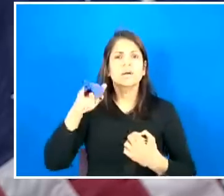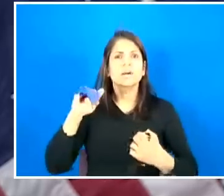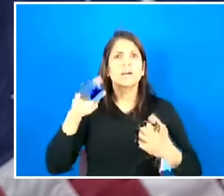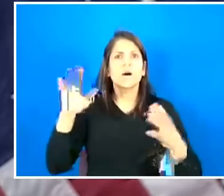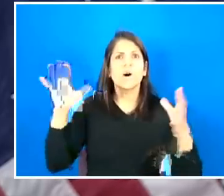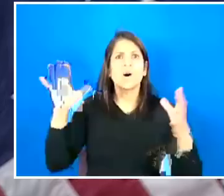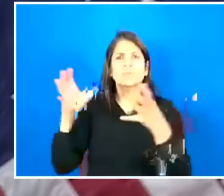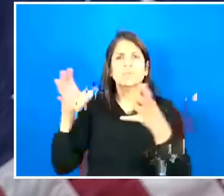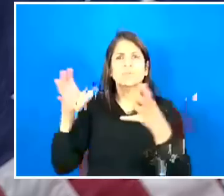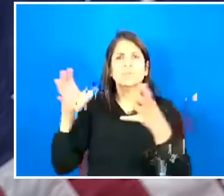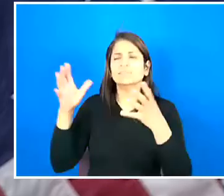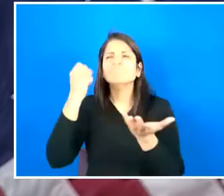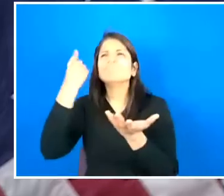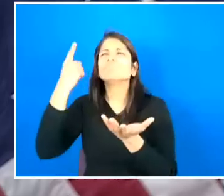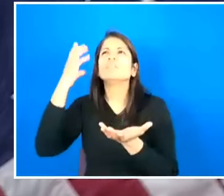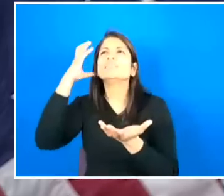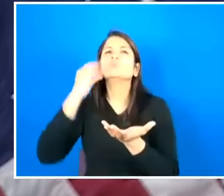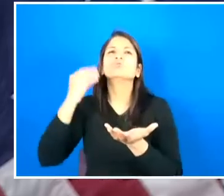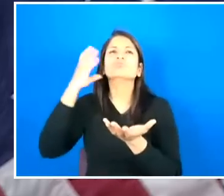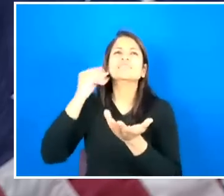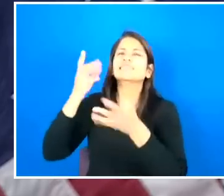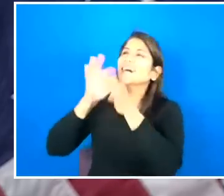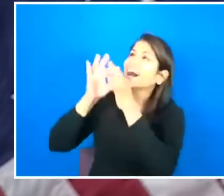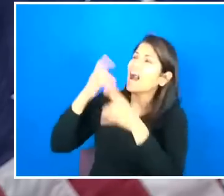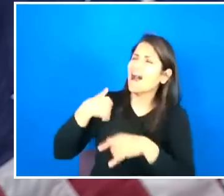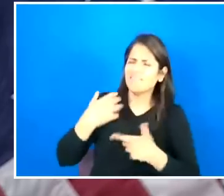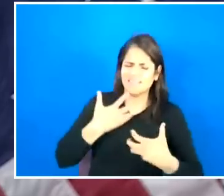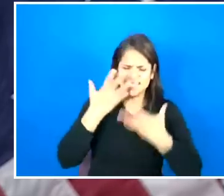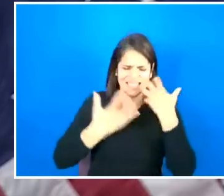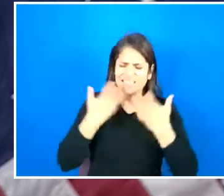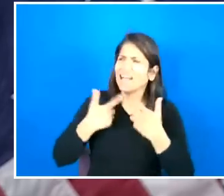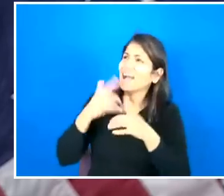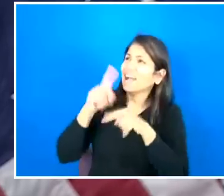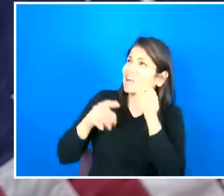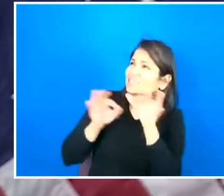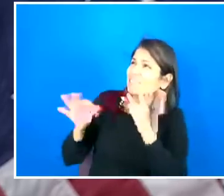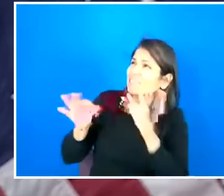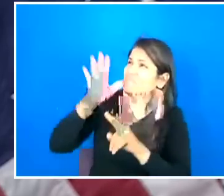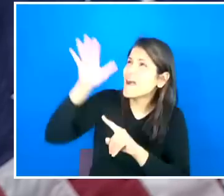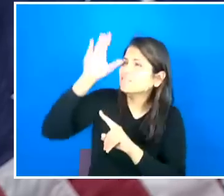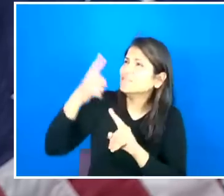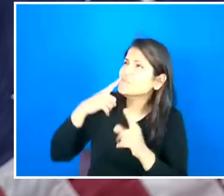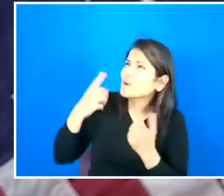UNRSDETADN EVERYTHING YOU'RE GOING THROUGH. I'MU SRE THAT'S TRUE ON ONE LEVEL BUT WE ALL TRY